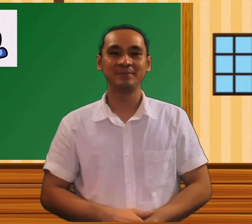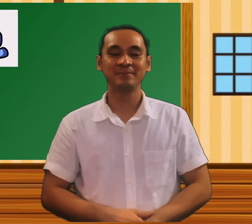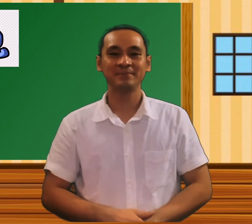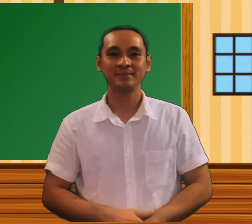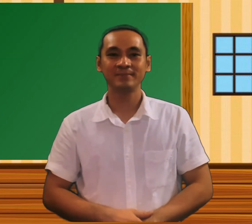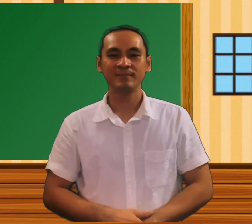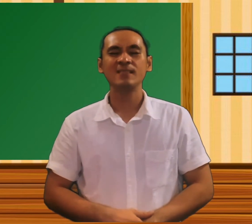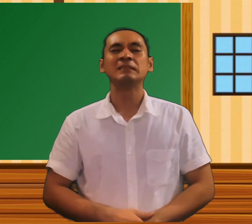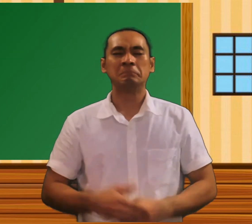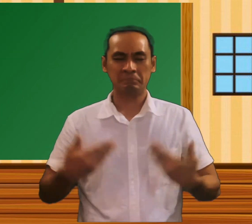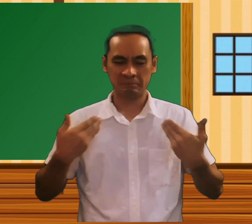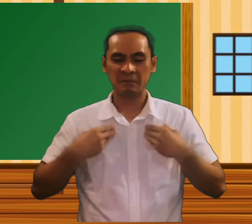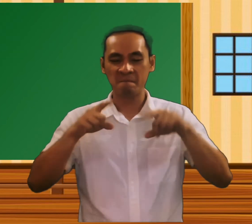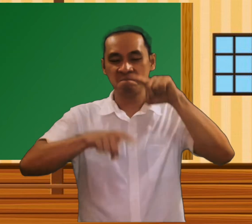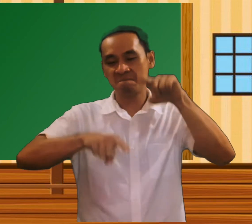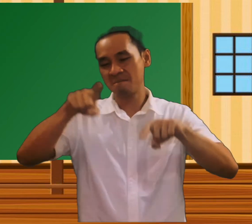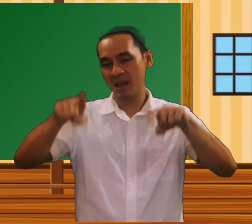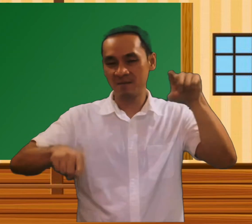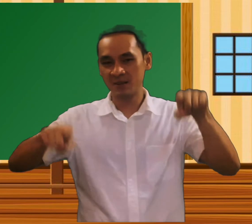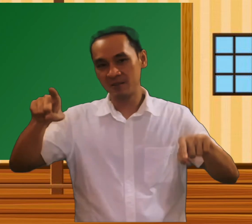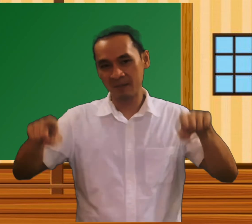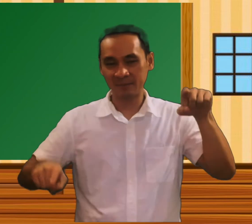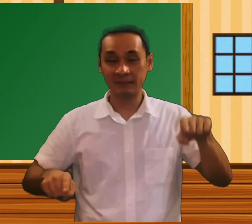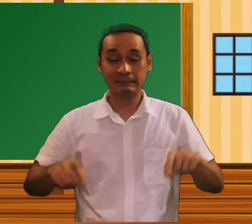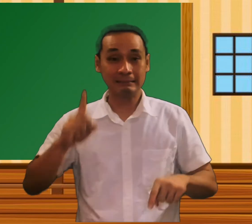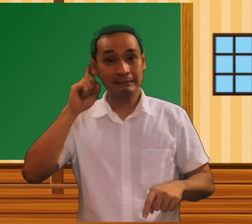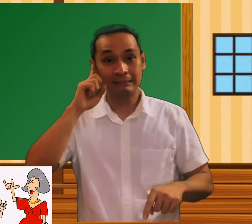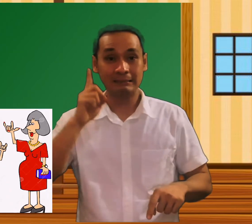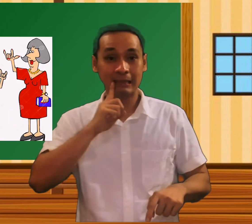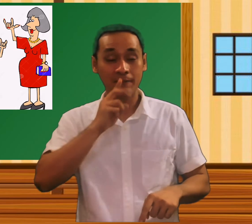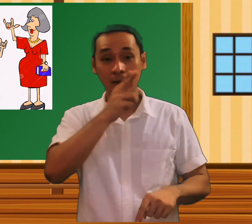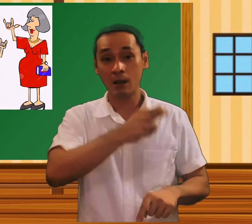we have a diverse population of deaf and hard of hearing learners